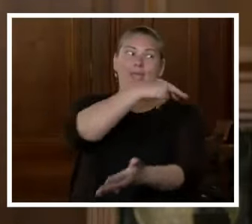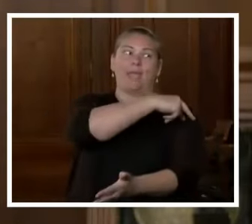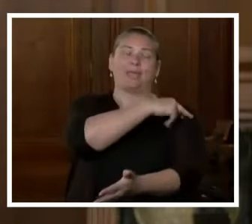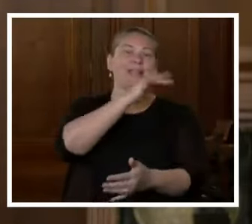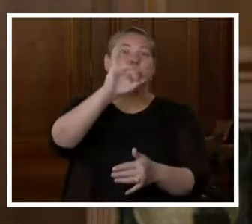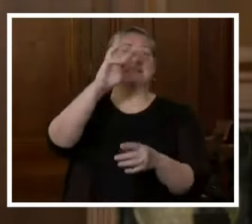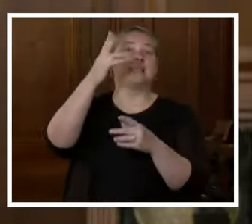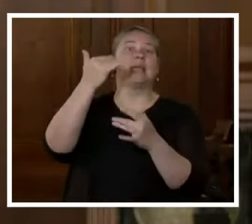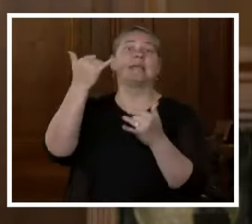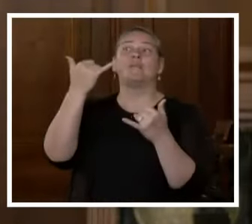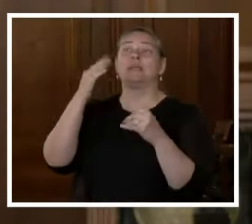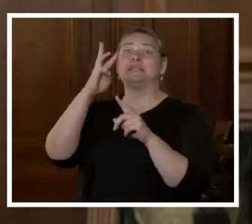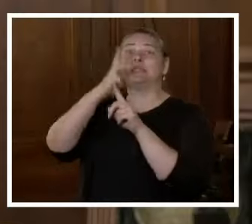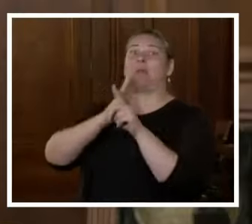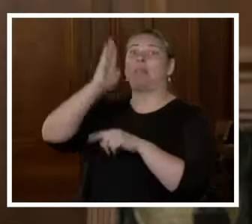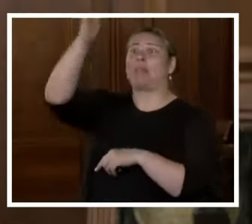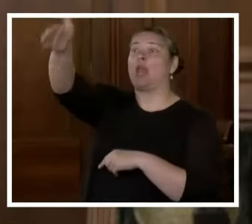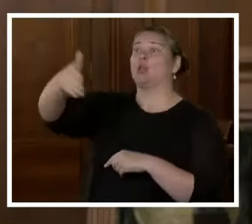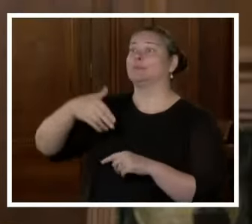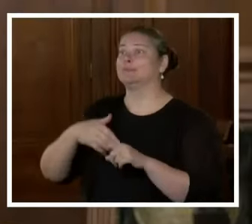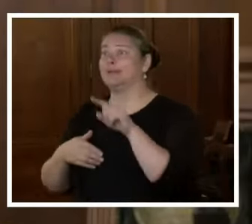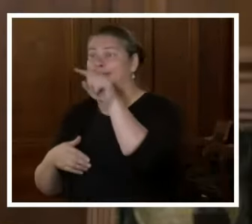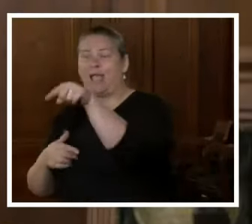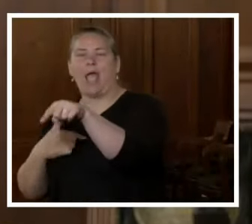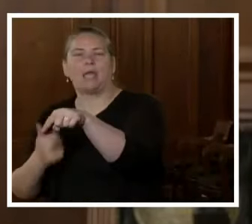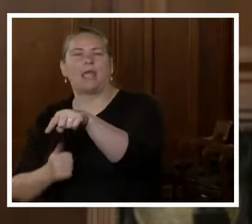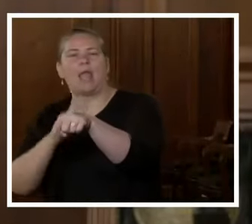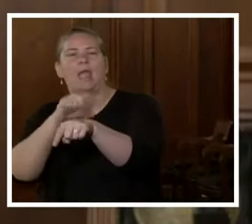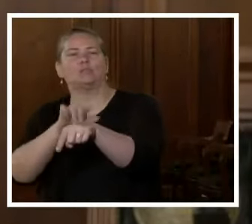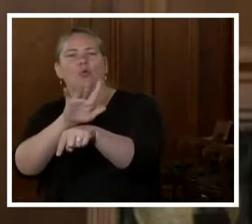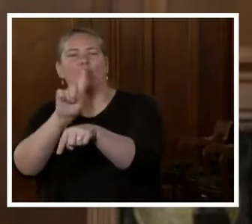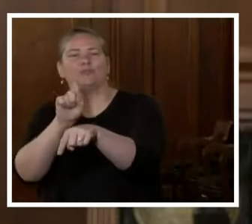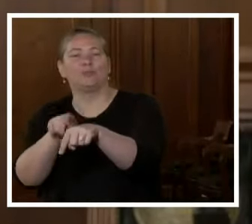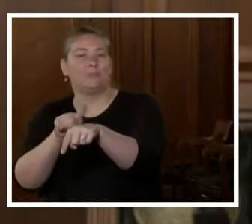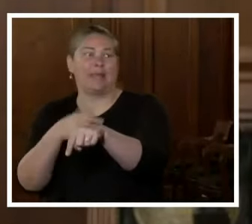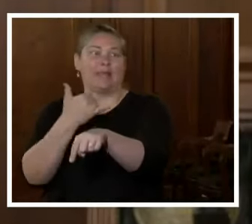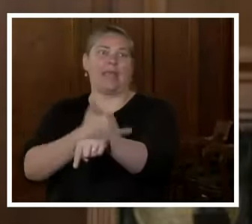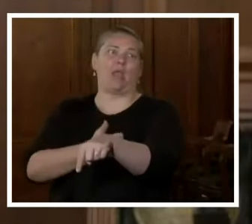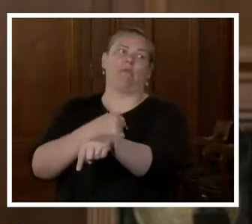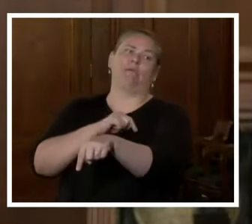YEAH. TODAY THE VERY FIRST EVENT THAT